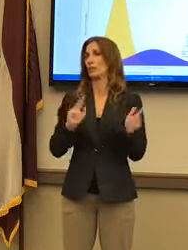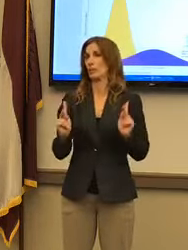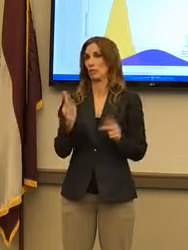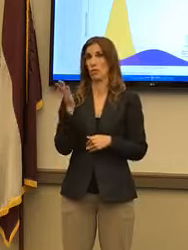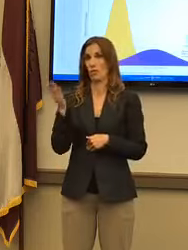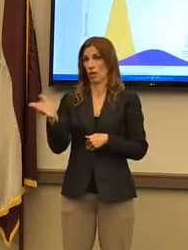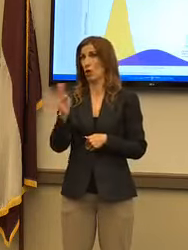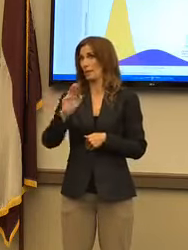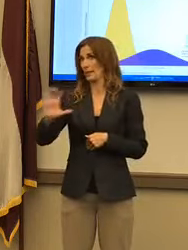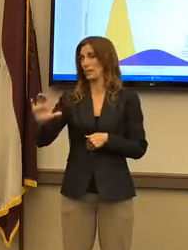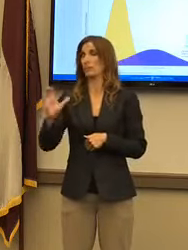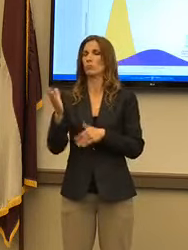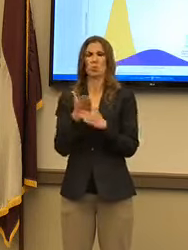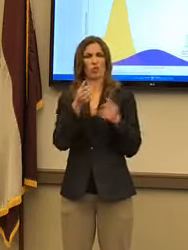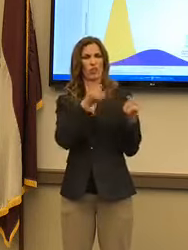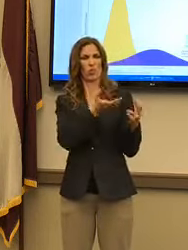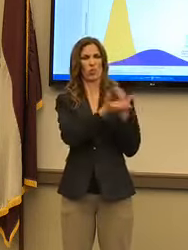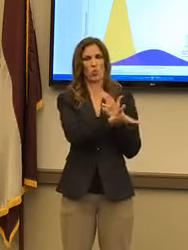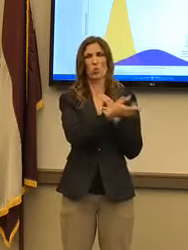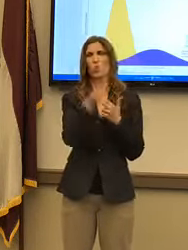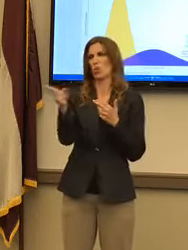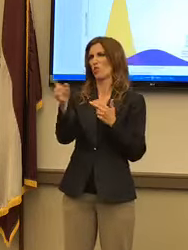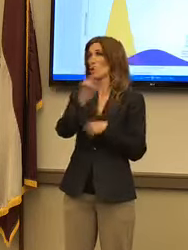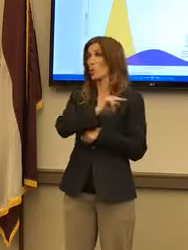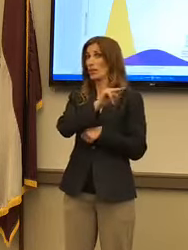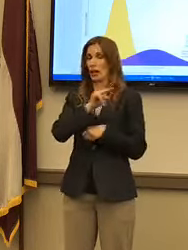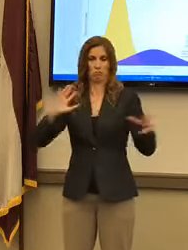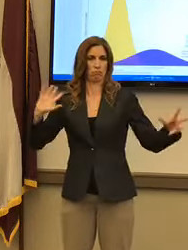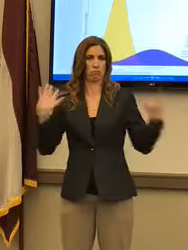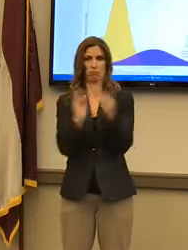between the drive through site and the site in Norristown we have received